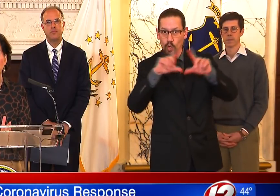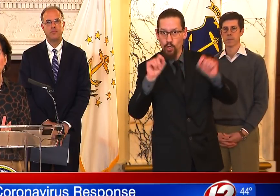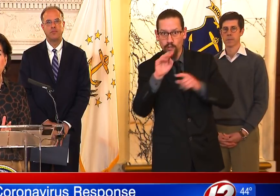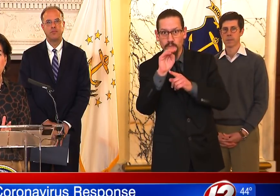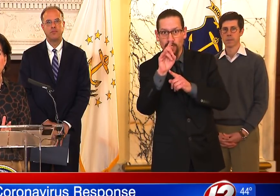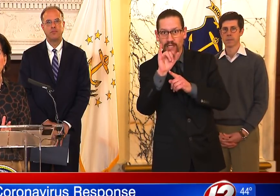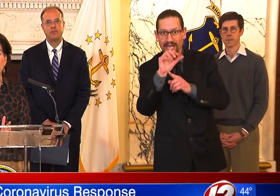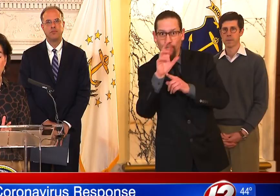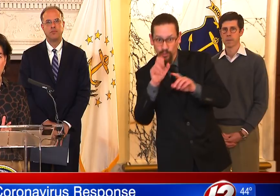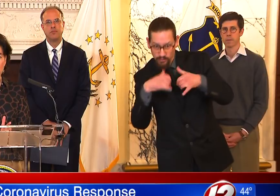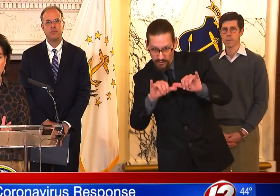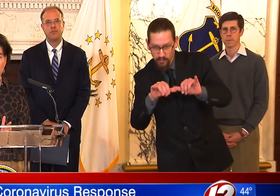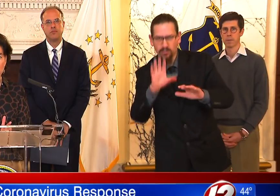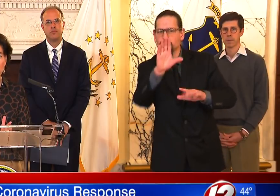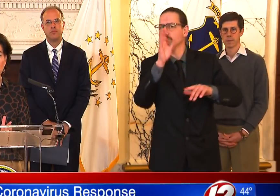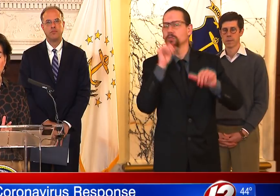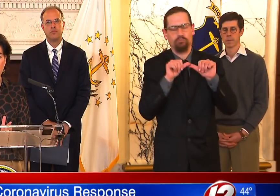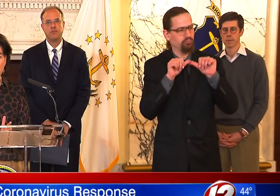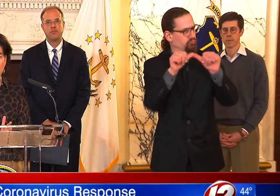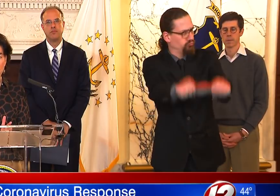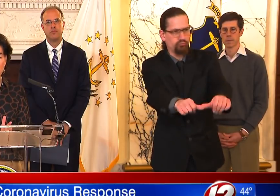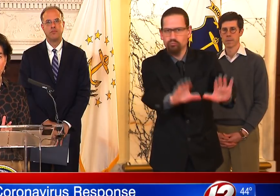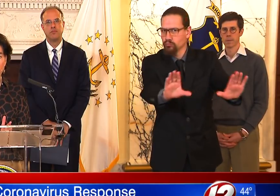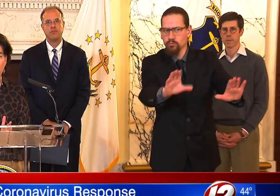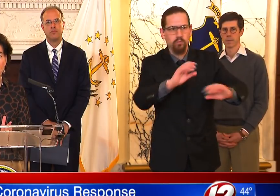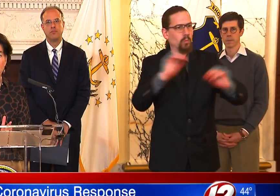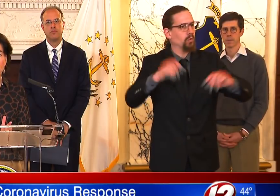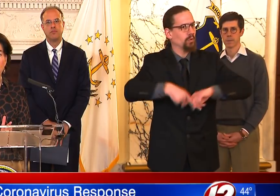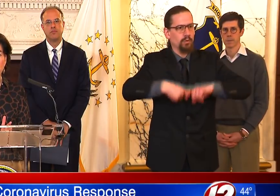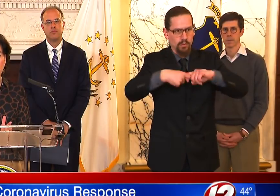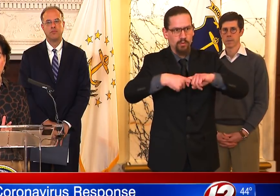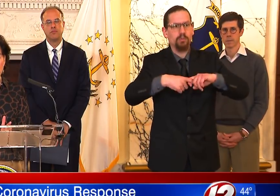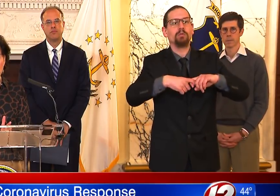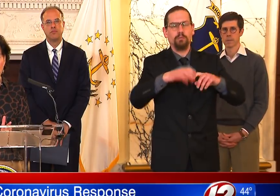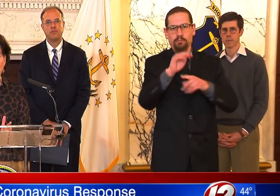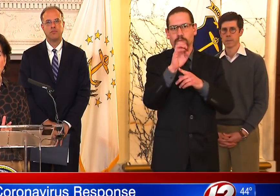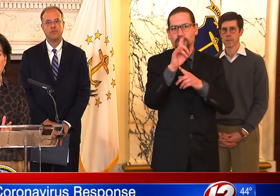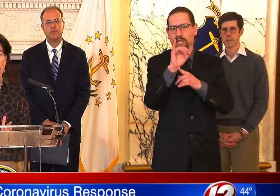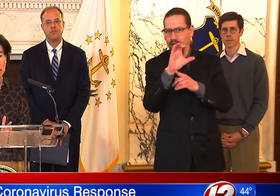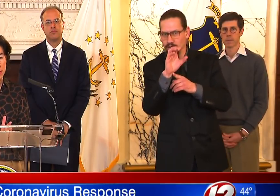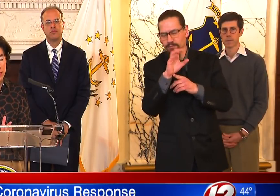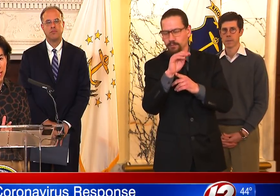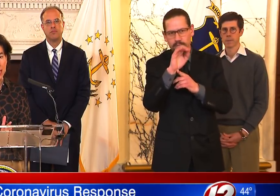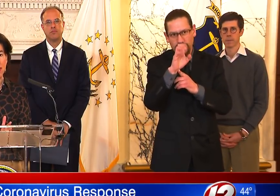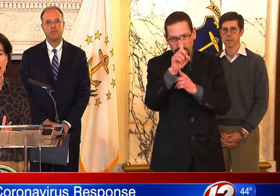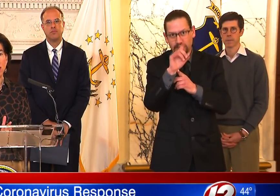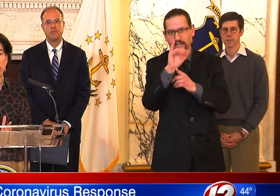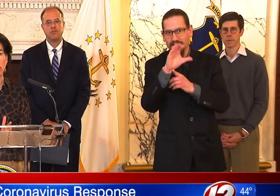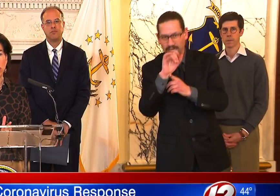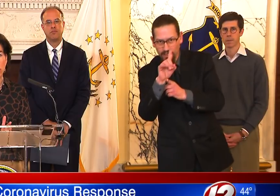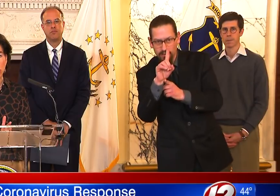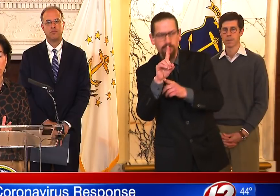REMAIN DURING THE REST OF THE CRISIS. THE LAST THING YOU NEED TO WORRY ABOUT RIGHT NOW IS WHETHER YOU WILL GET KICKED OFF OF